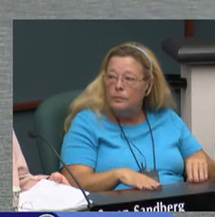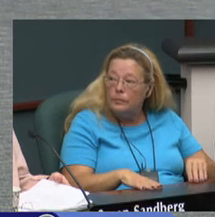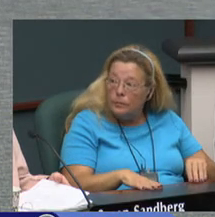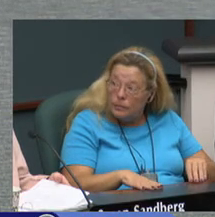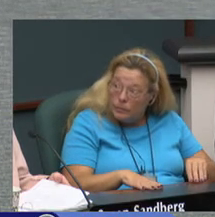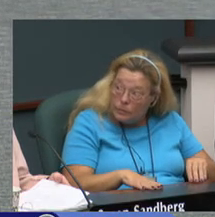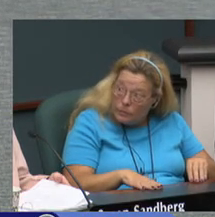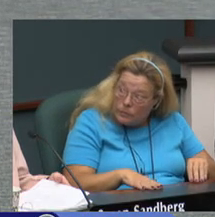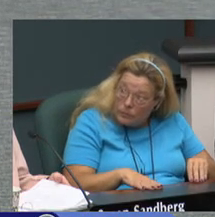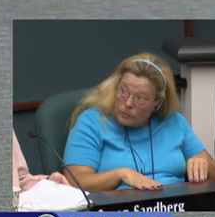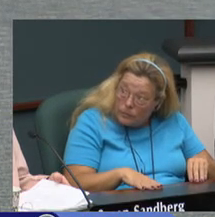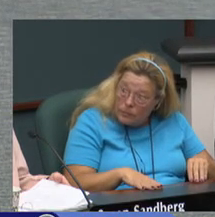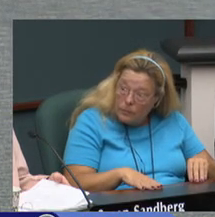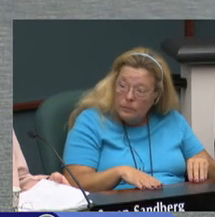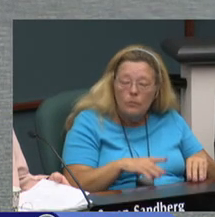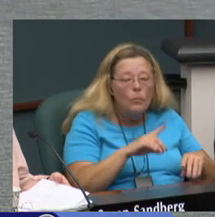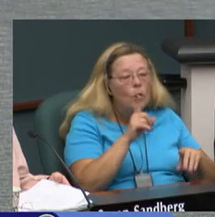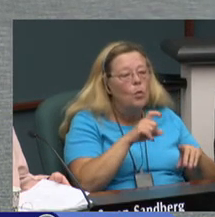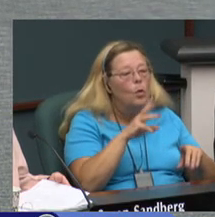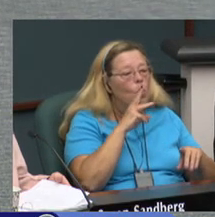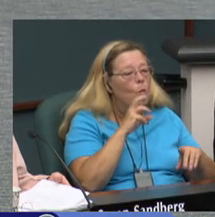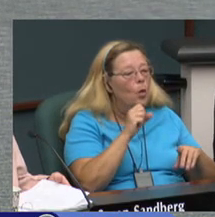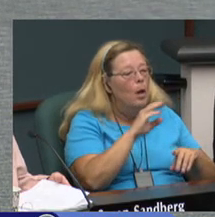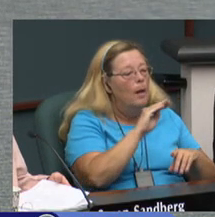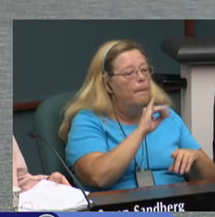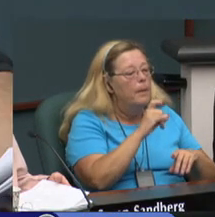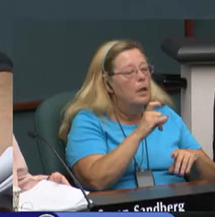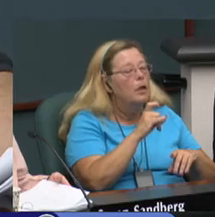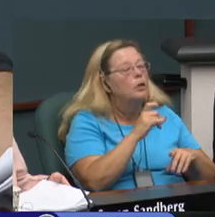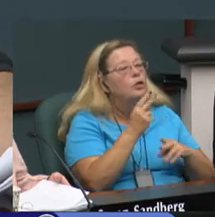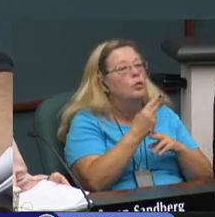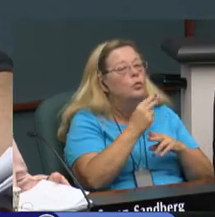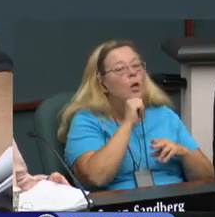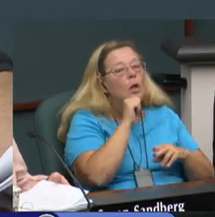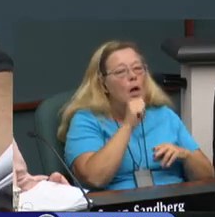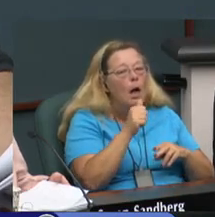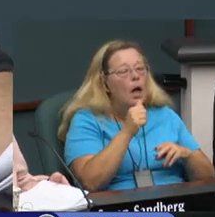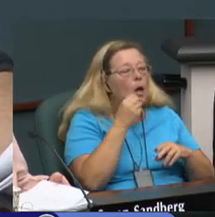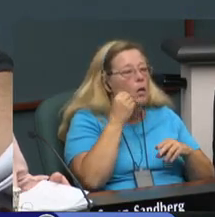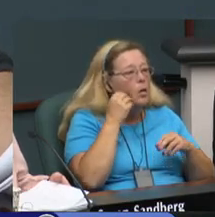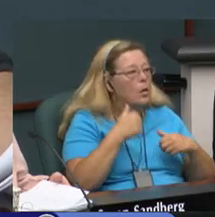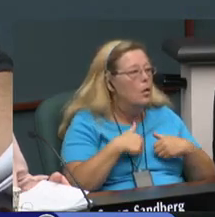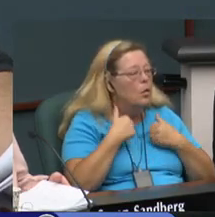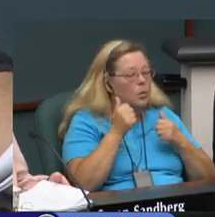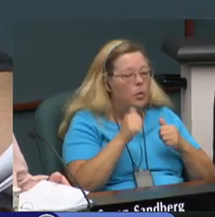question was makes you snot in residential these can be primary